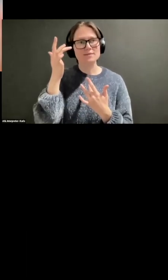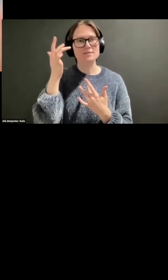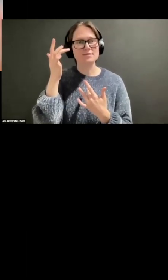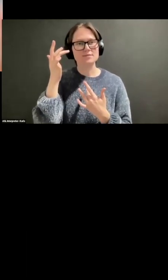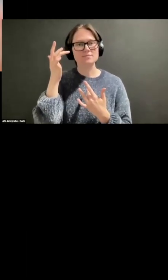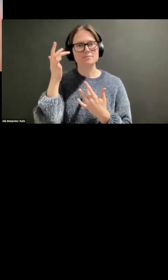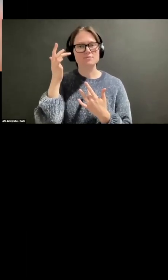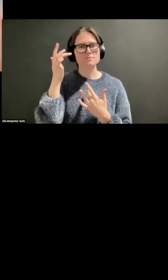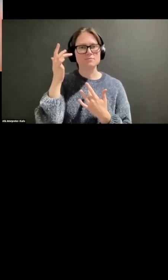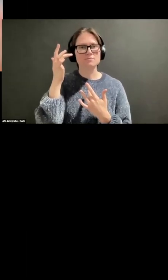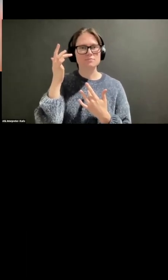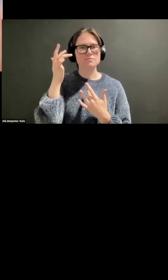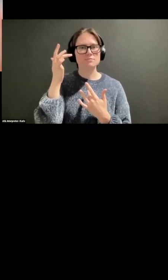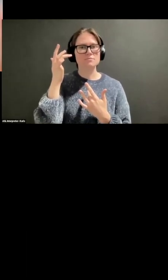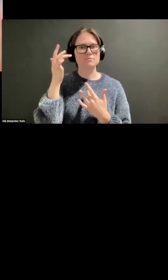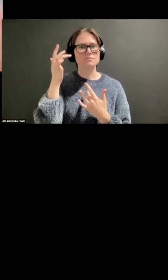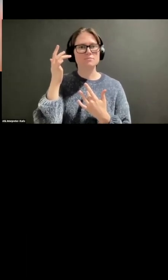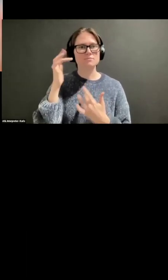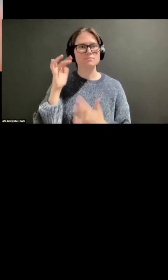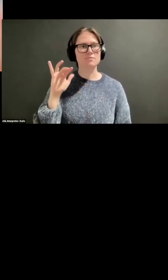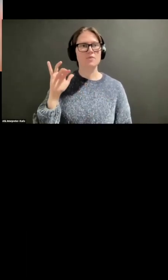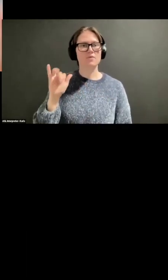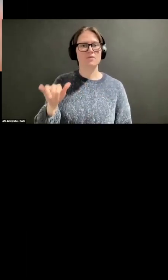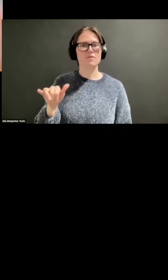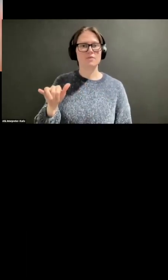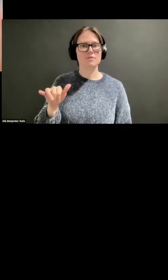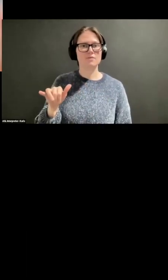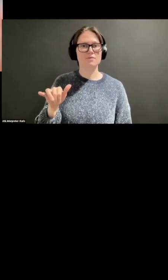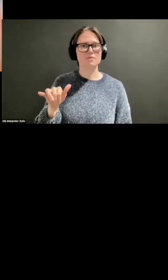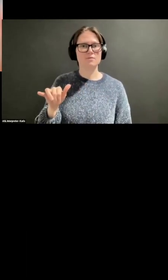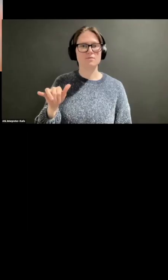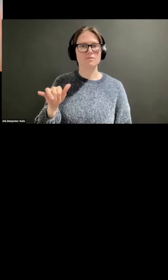that almost got me what, "disqualified"